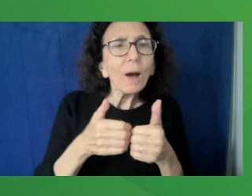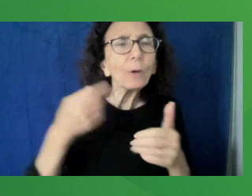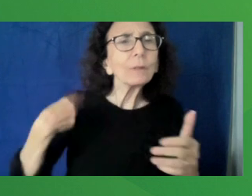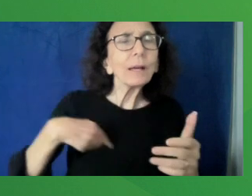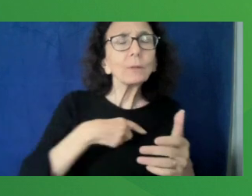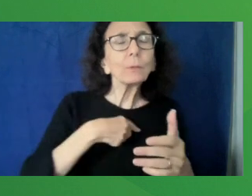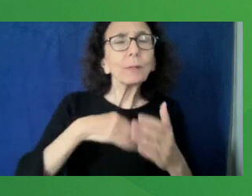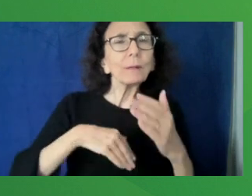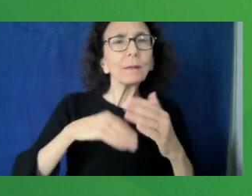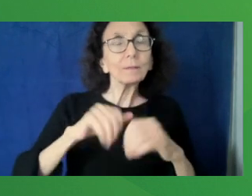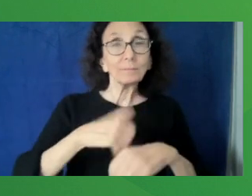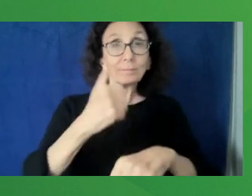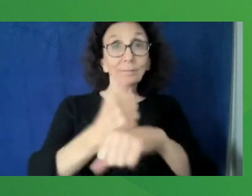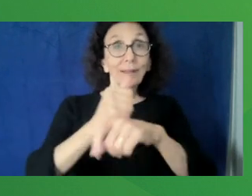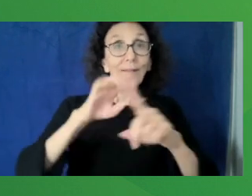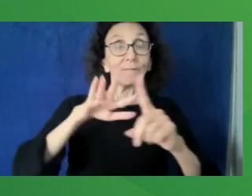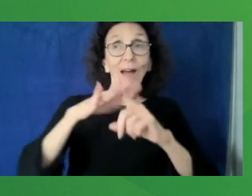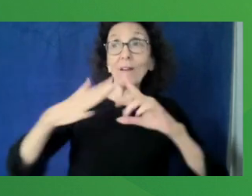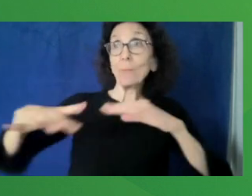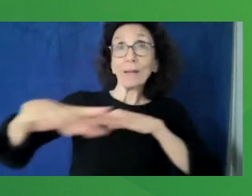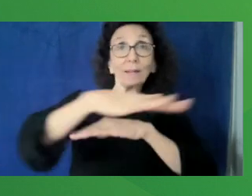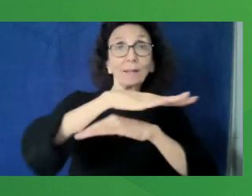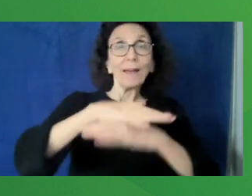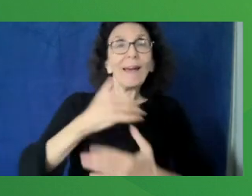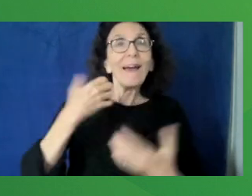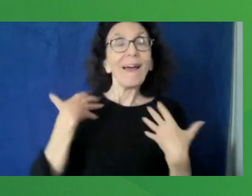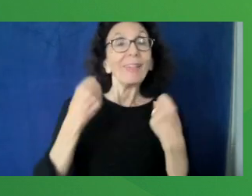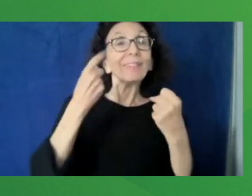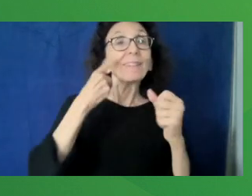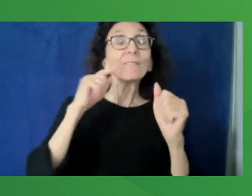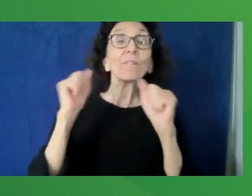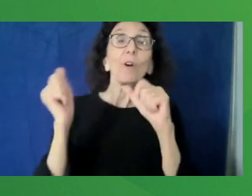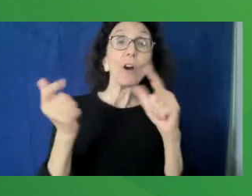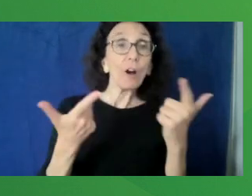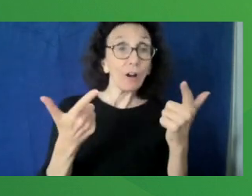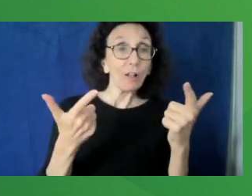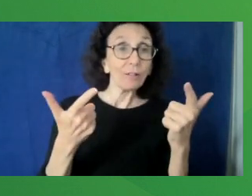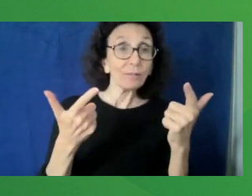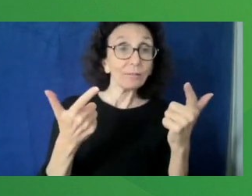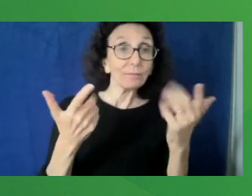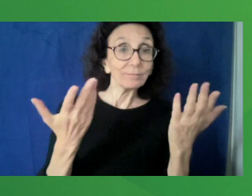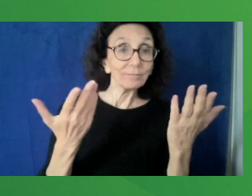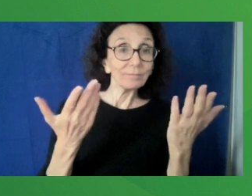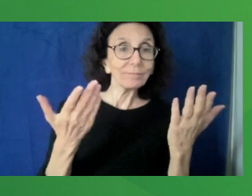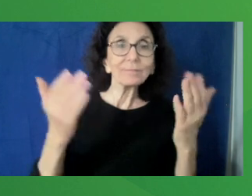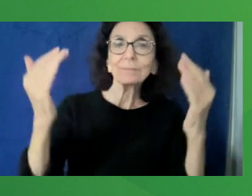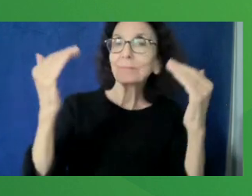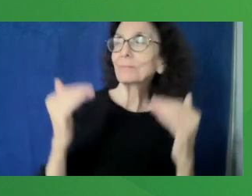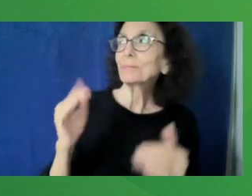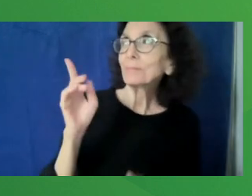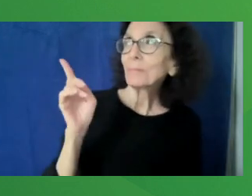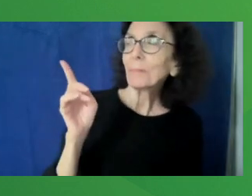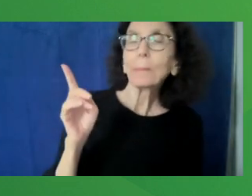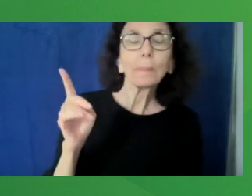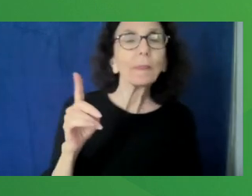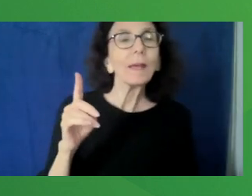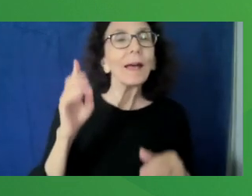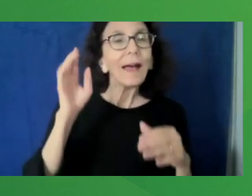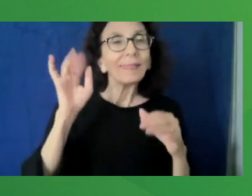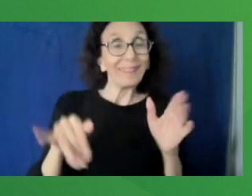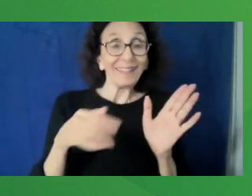that are healthy for everyone? Next slide. And this guide is part of a larger series